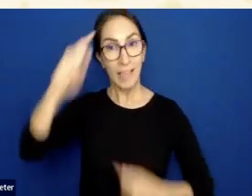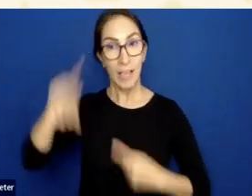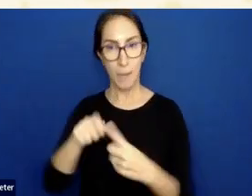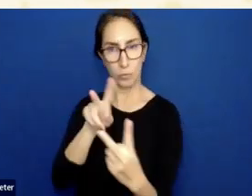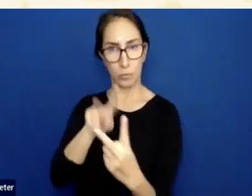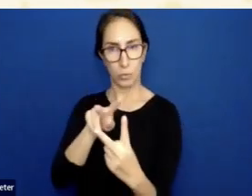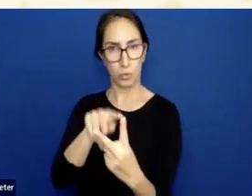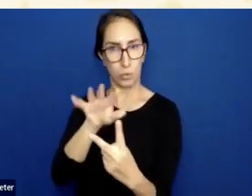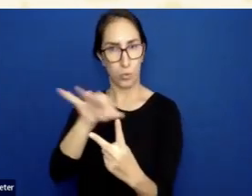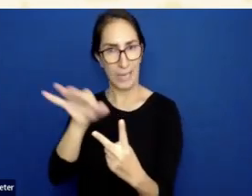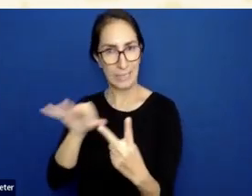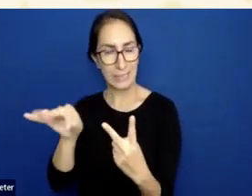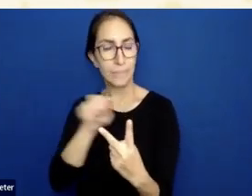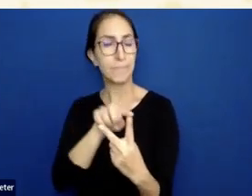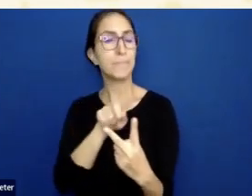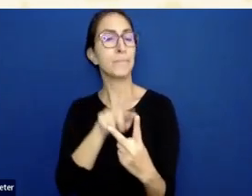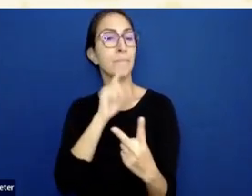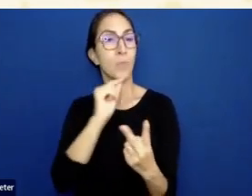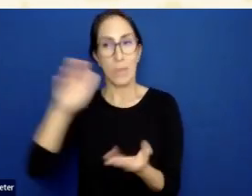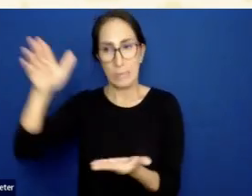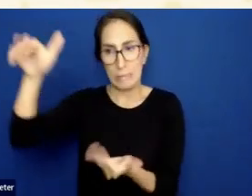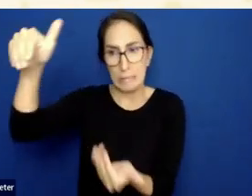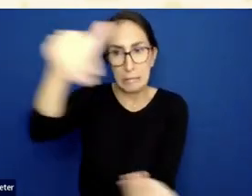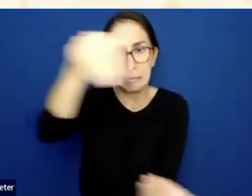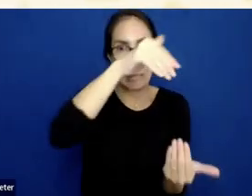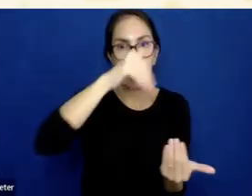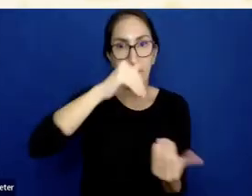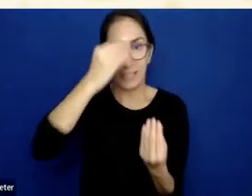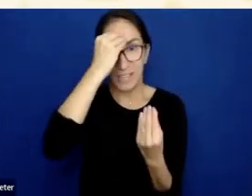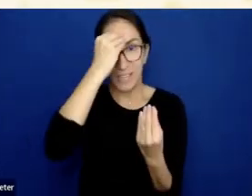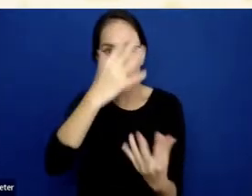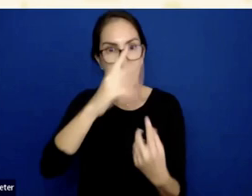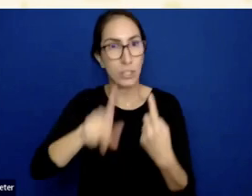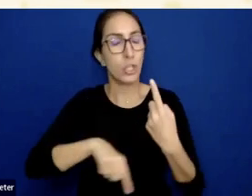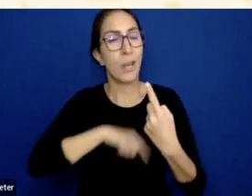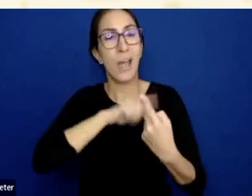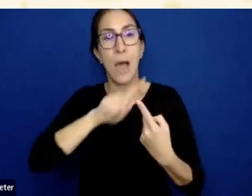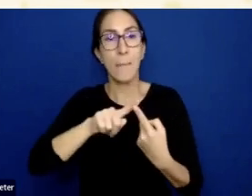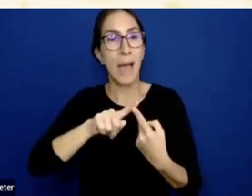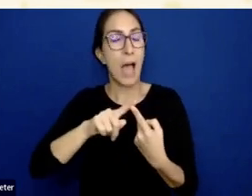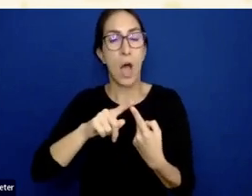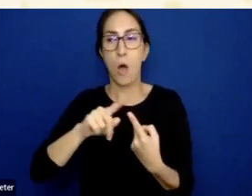We collect the information that we have about Instagrams,